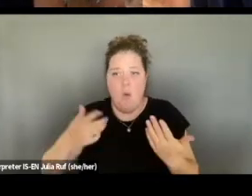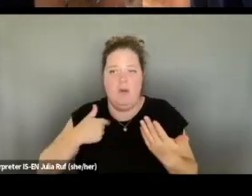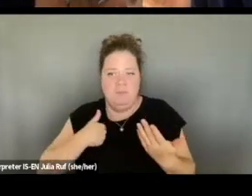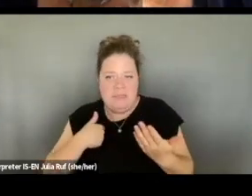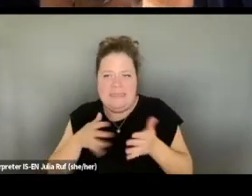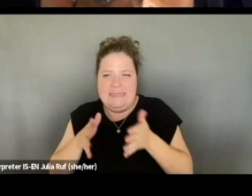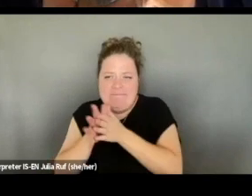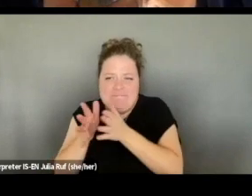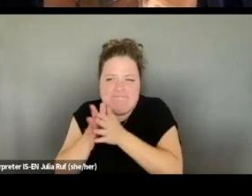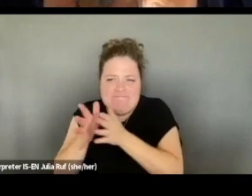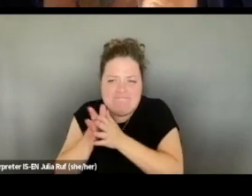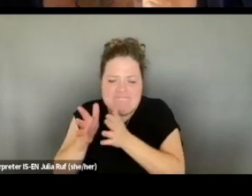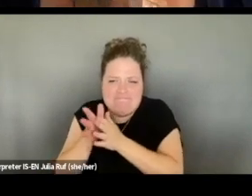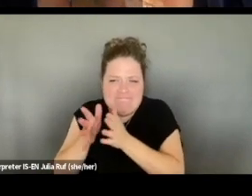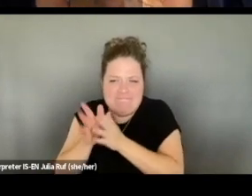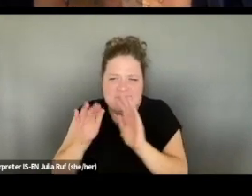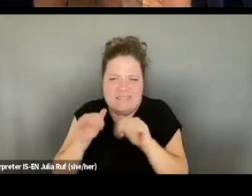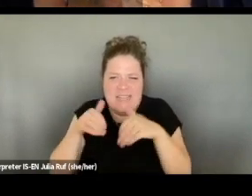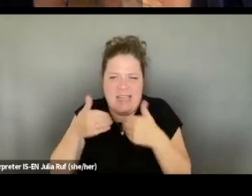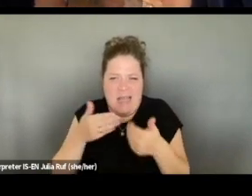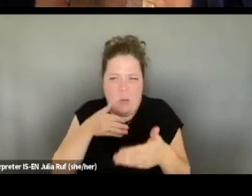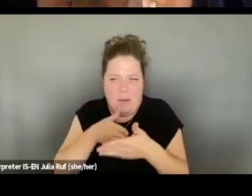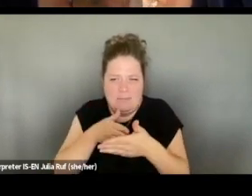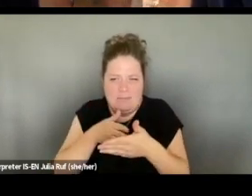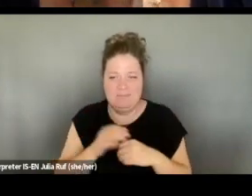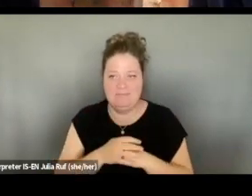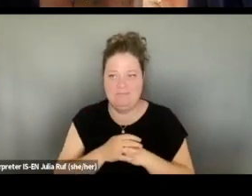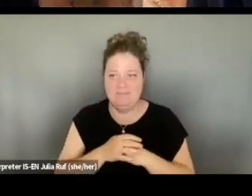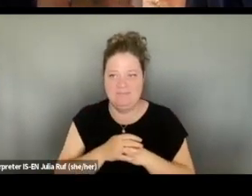that's an impossible question to answer because it really depends. I'm